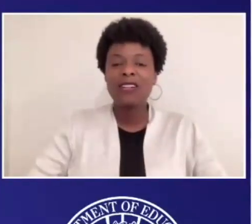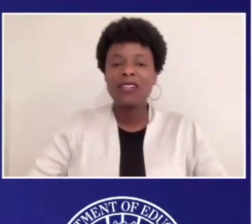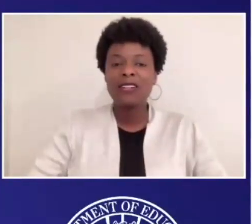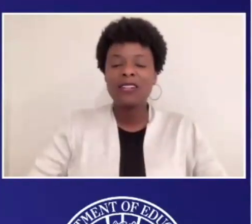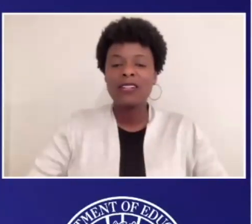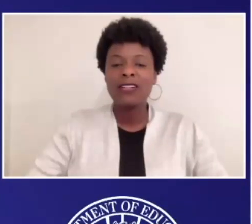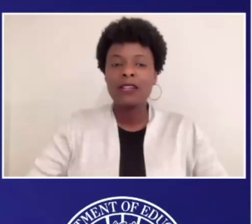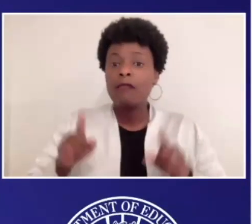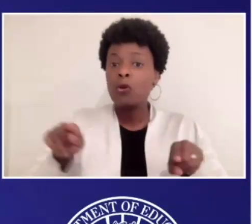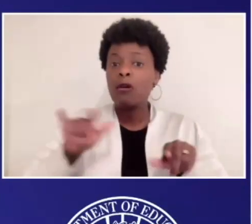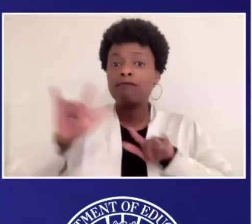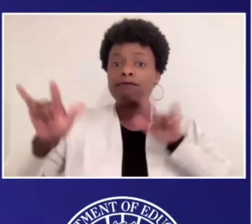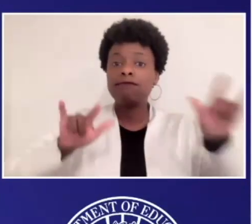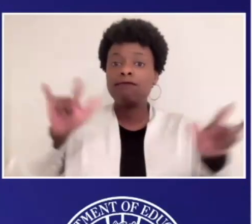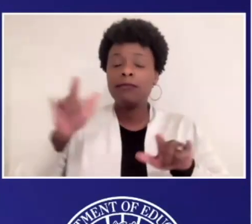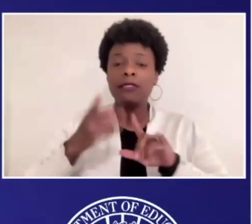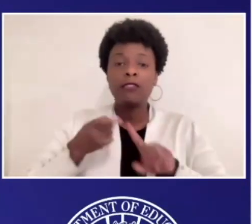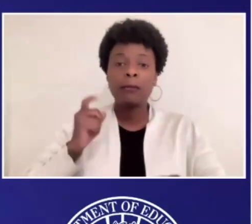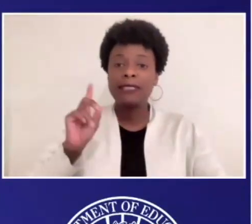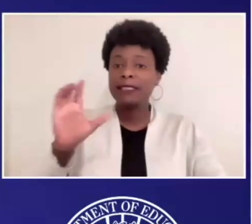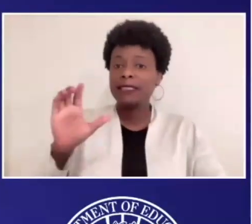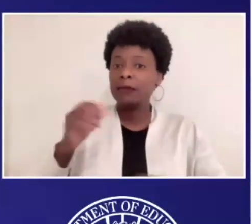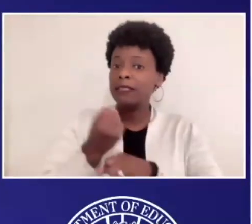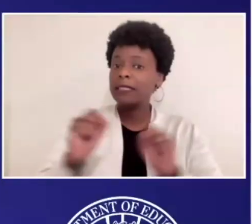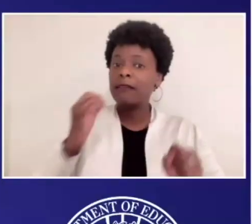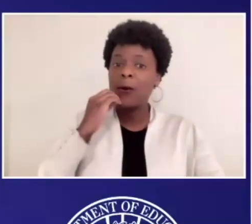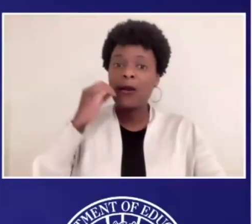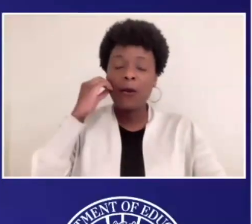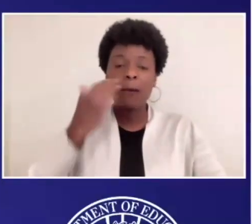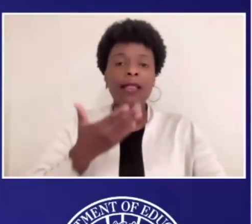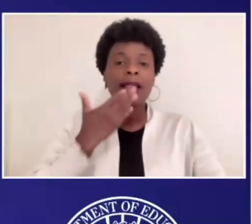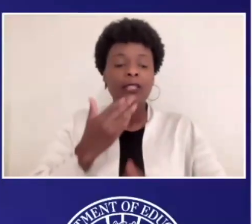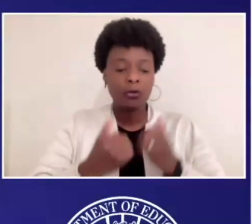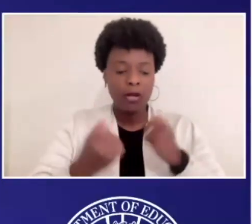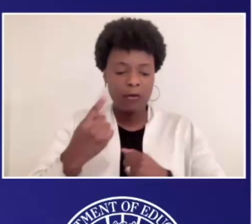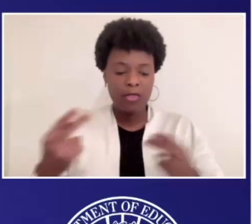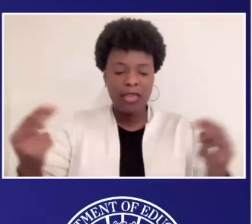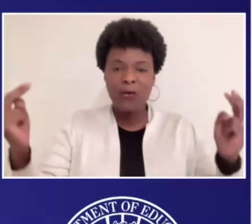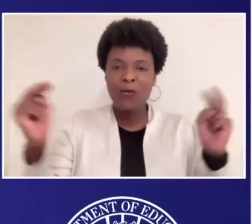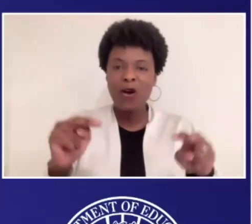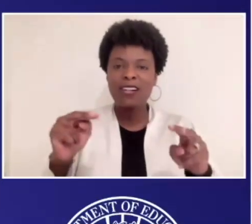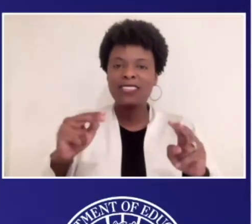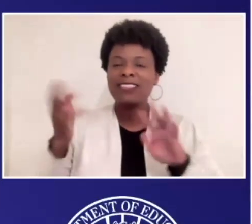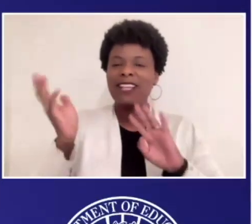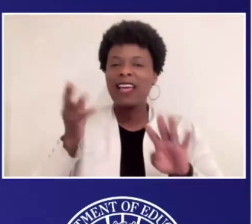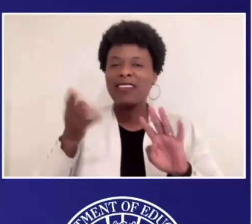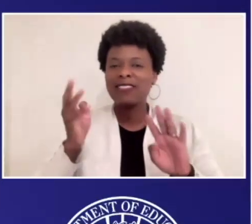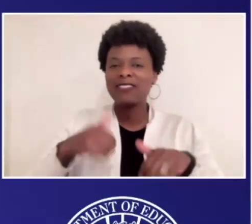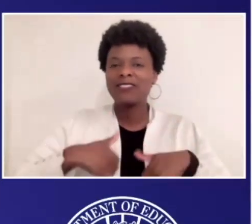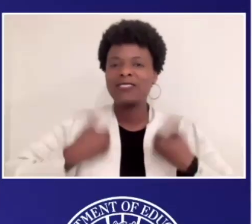of the DC area, please be safe going home. And thanks to those who tuned in for the live stream, we really appreciate your presence as well.